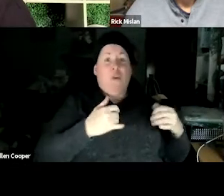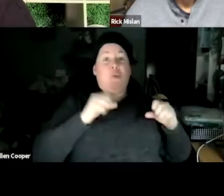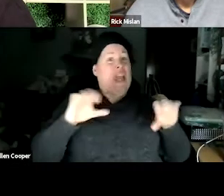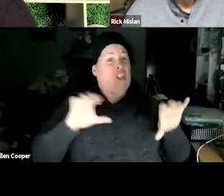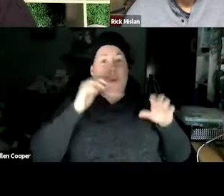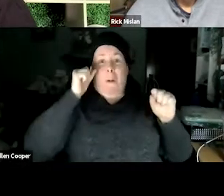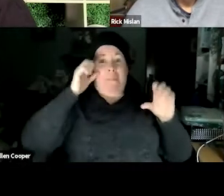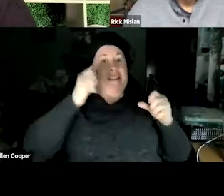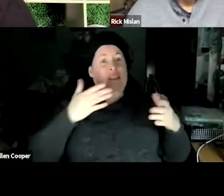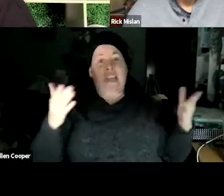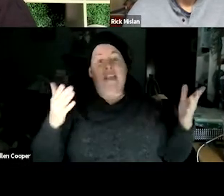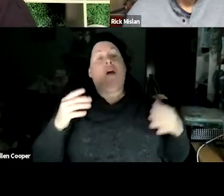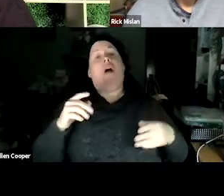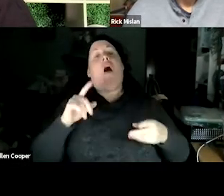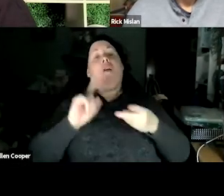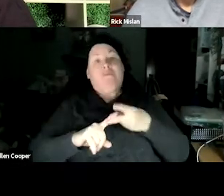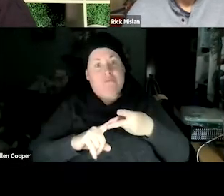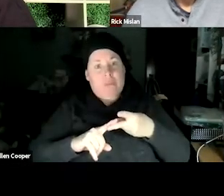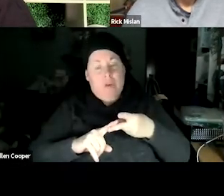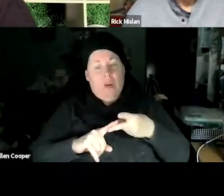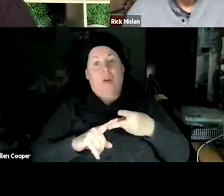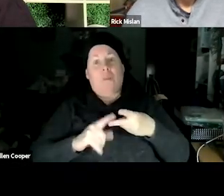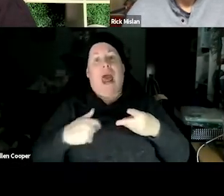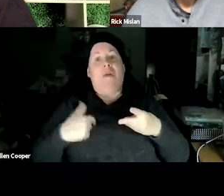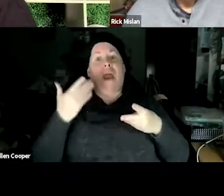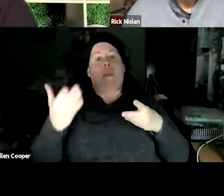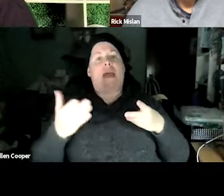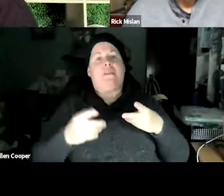other thing I would throw in there in terms of recommendations is dope and I wish somebody had